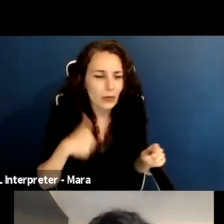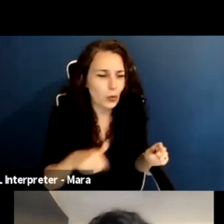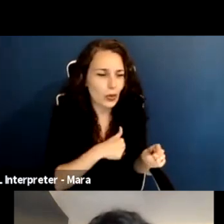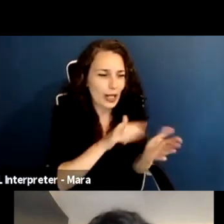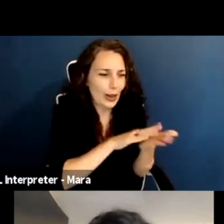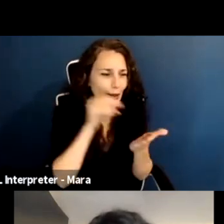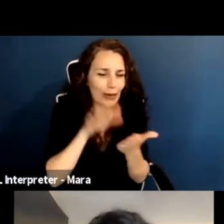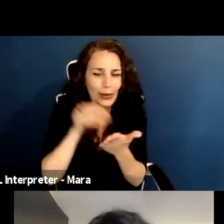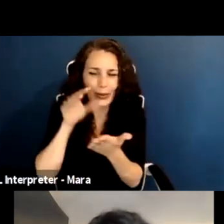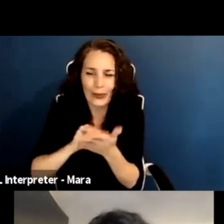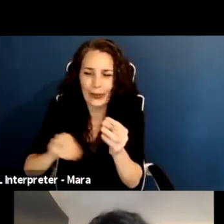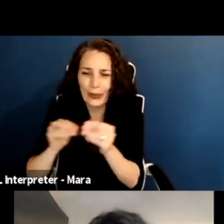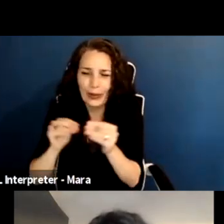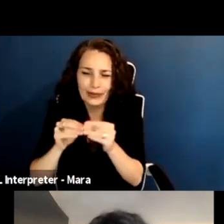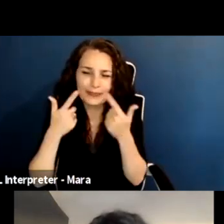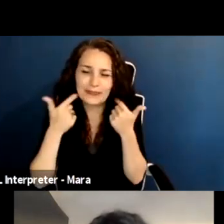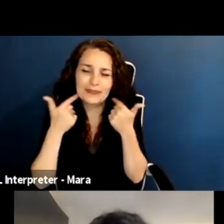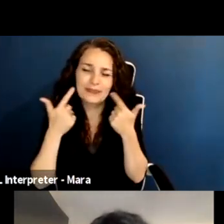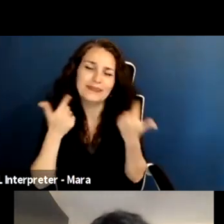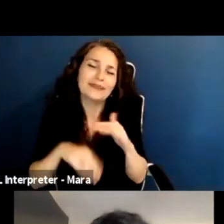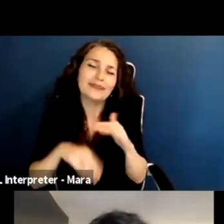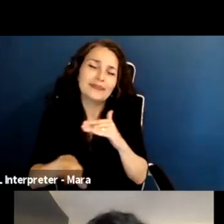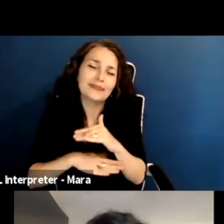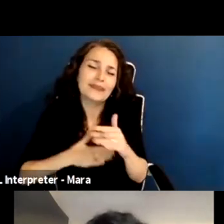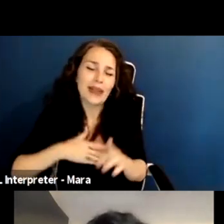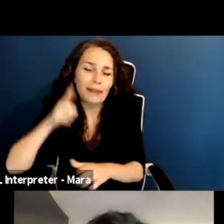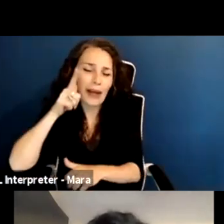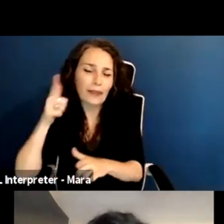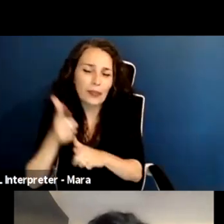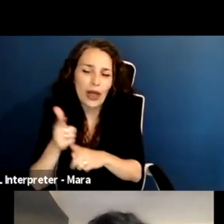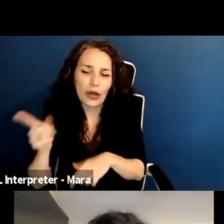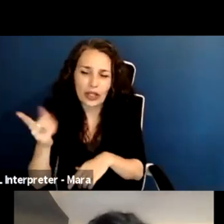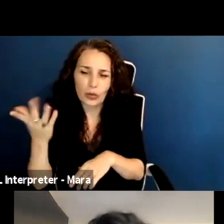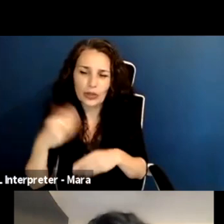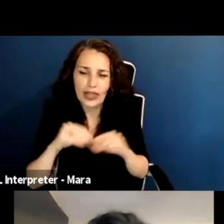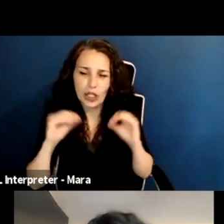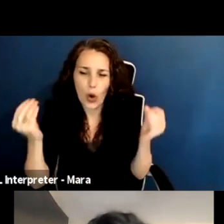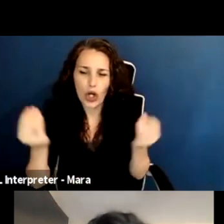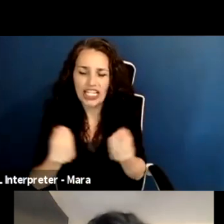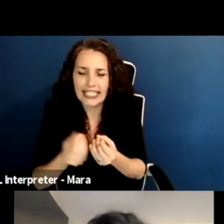But yeah, so basically my brother was in this organization in college.